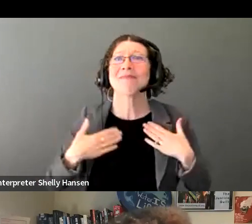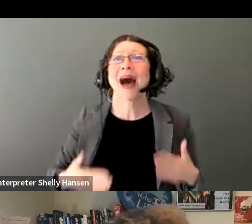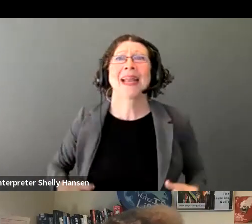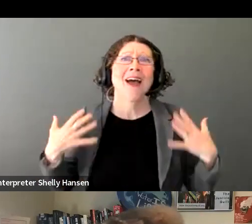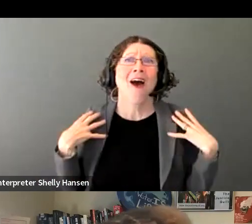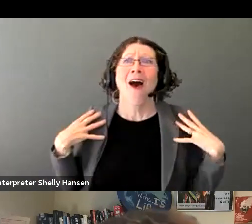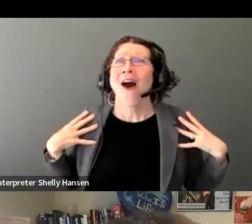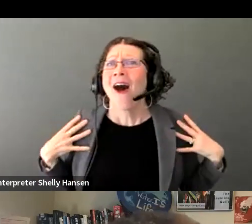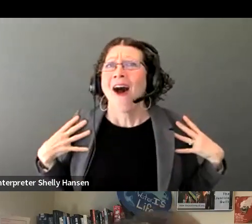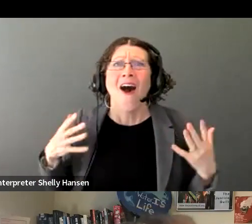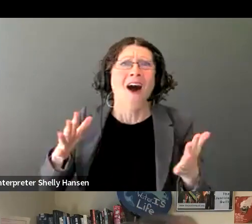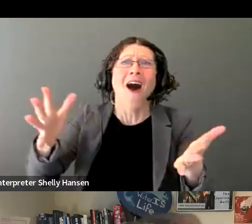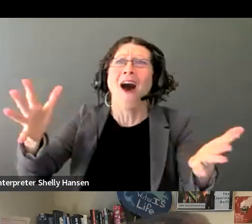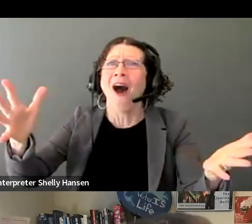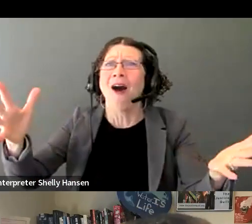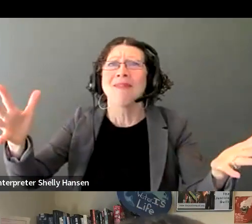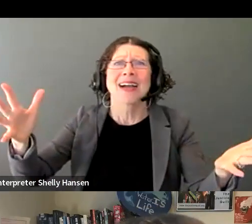Hey anyone who wants to go next.